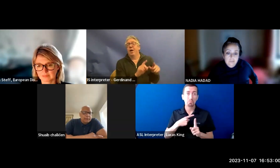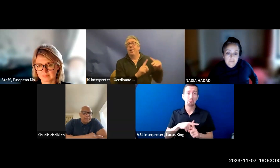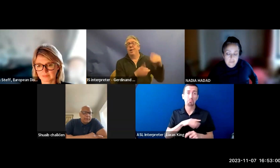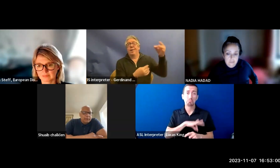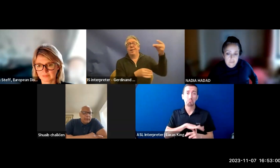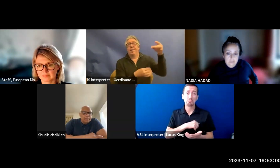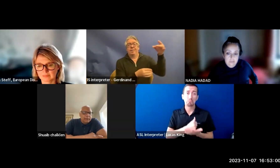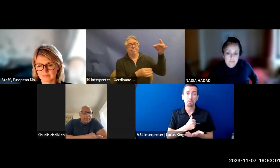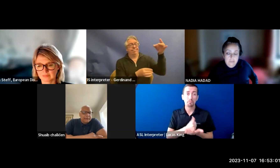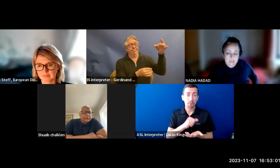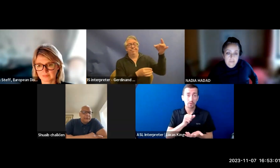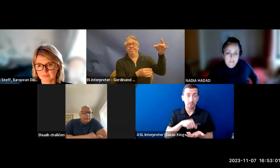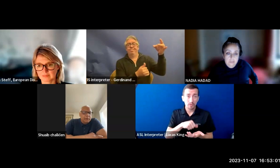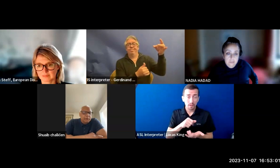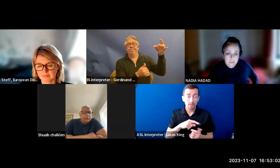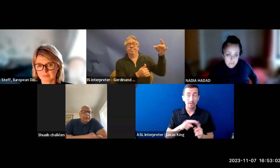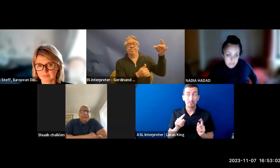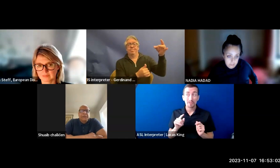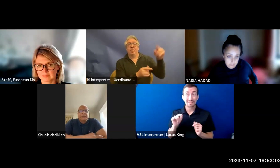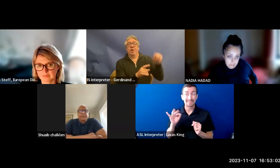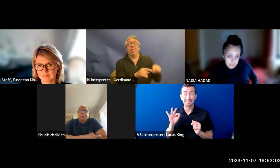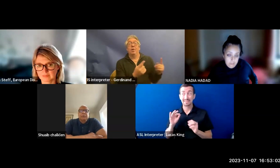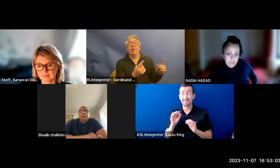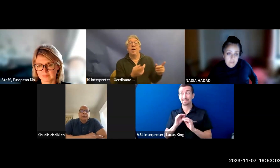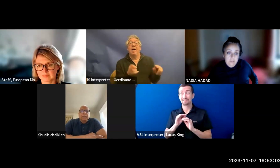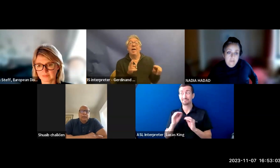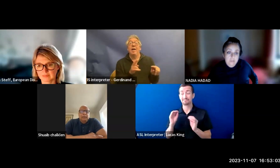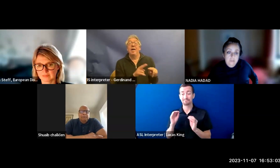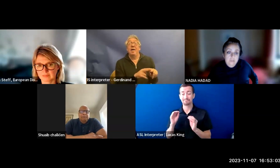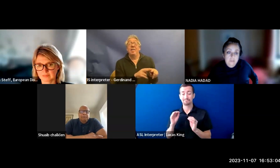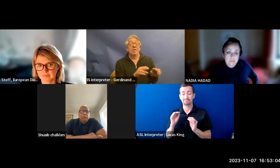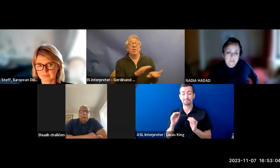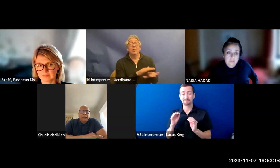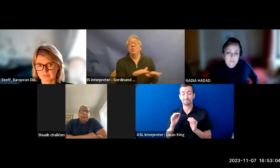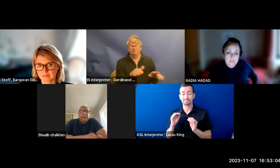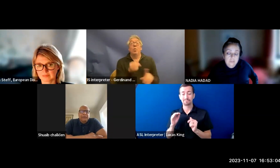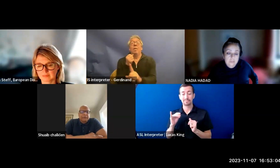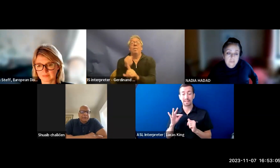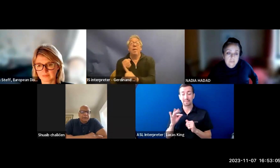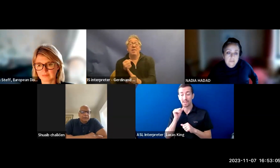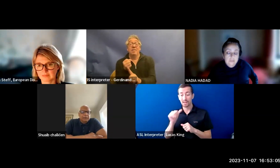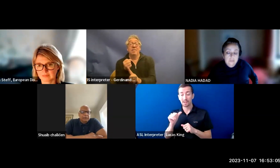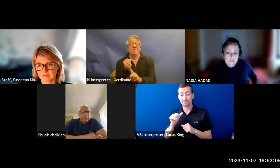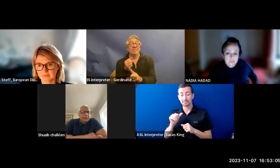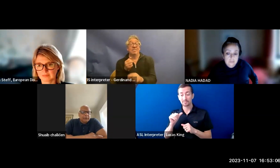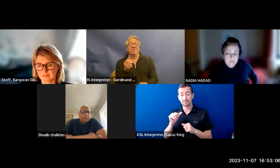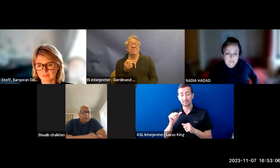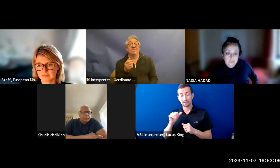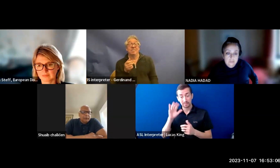But, unless it reaches organizations in the South,